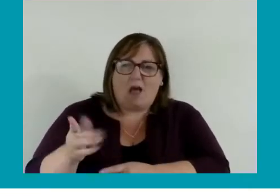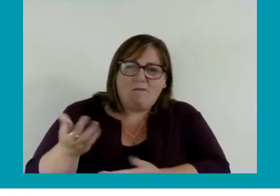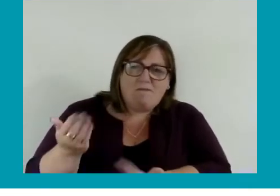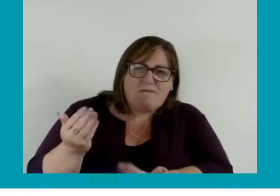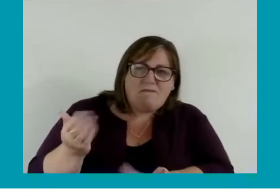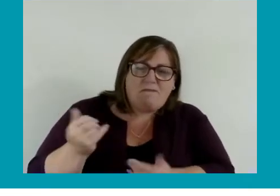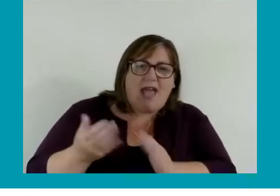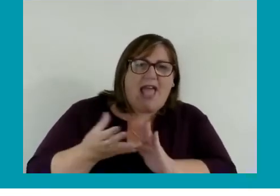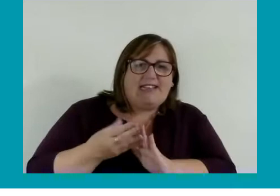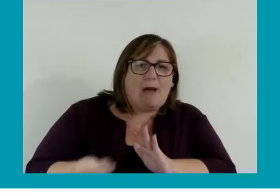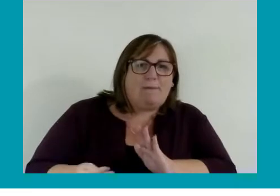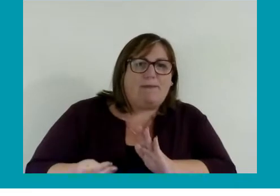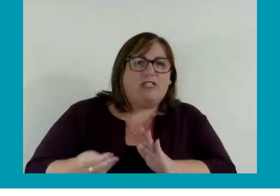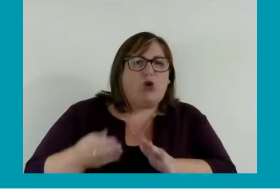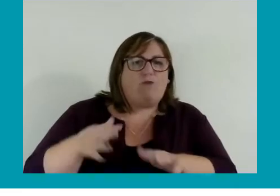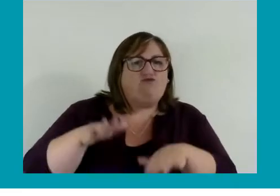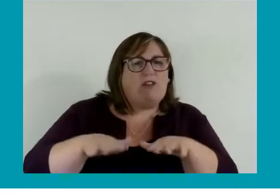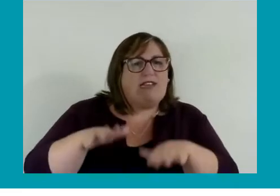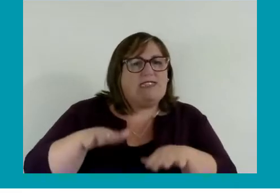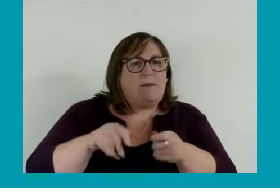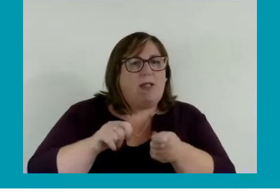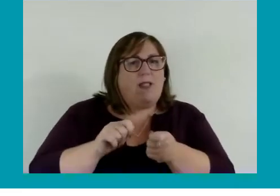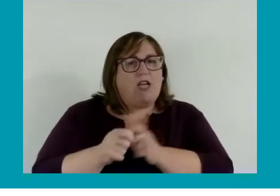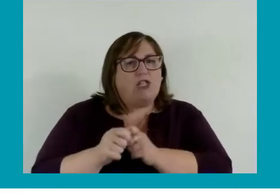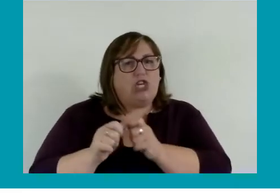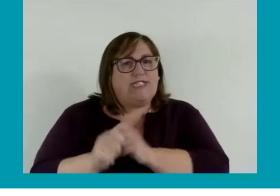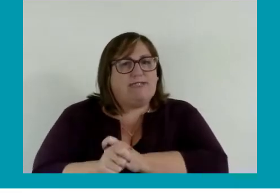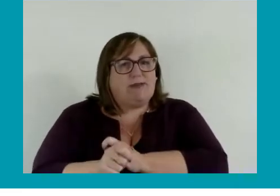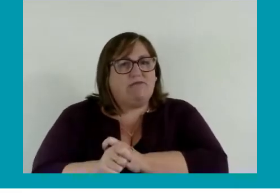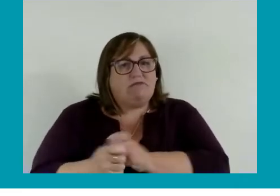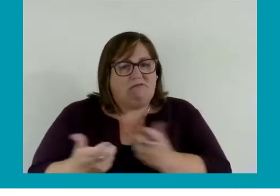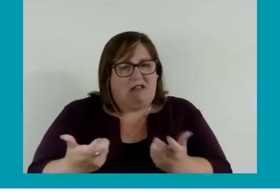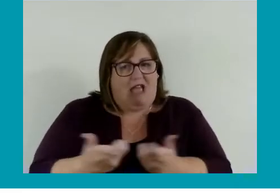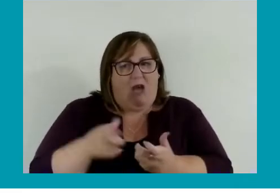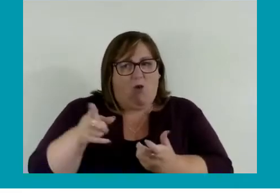asked for and and how you've supported them and that but let's get started laura i'm going to